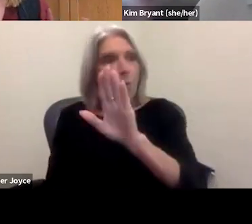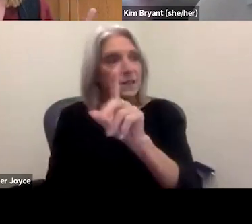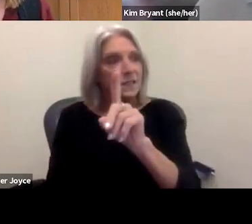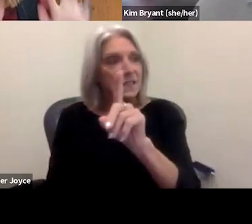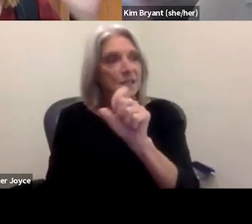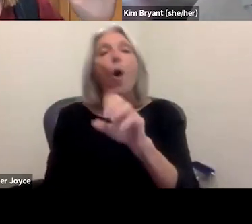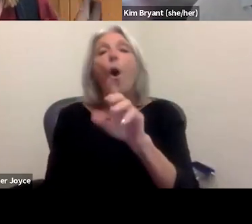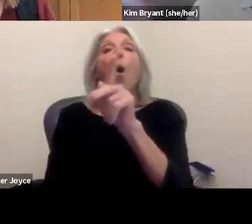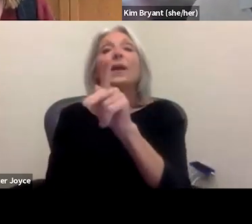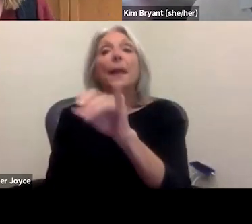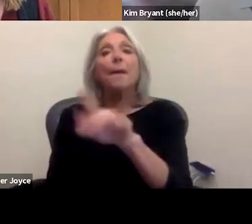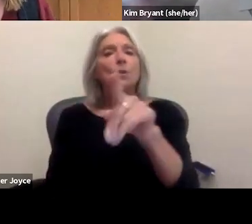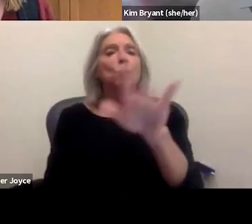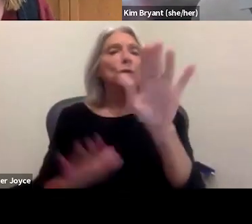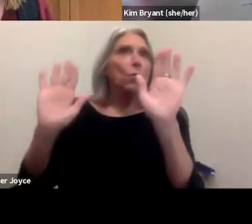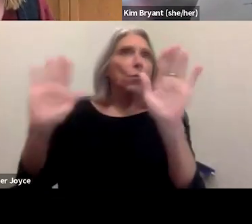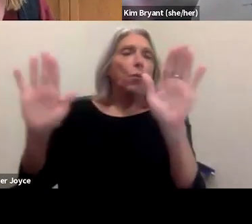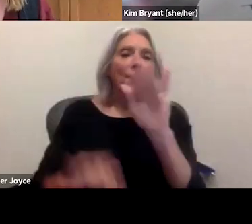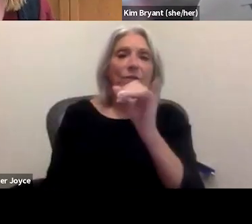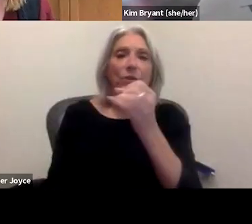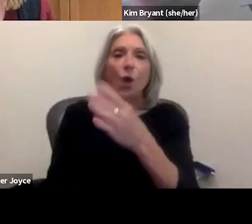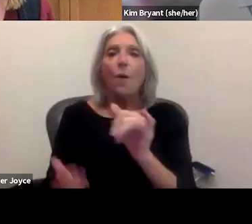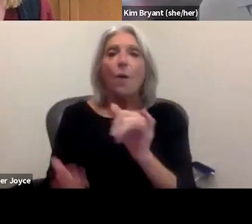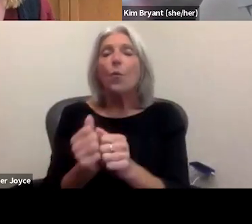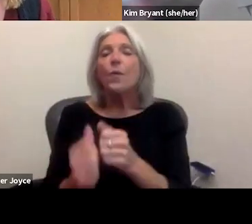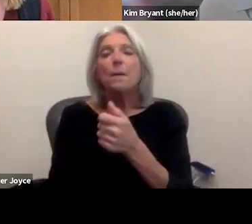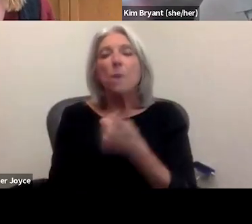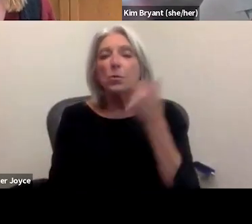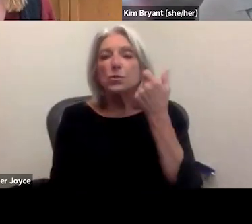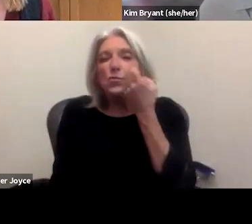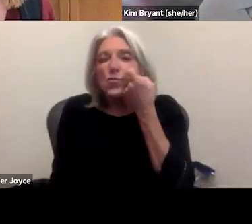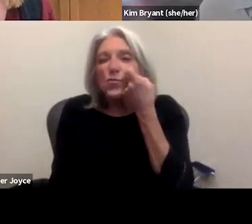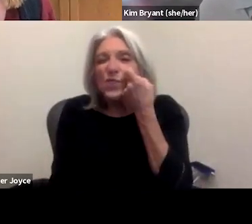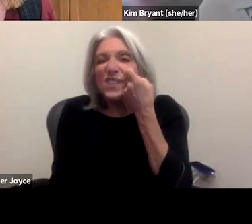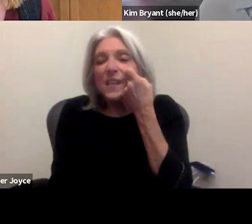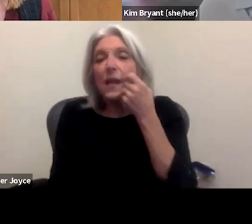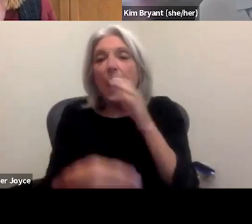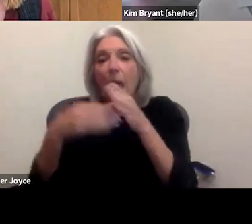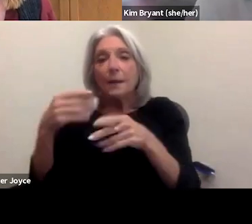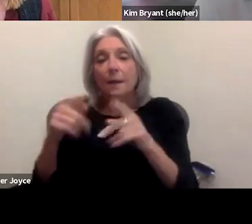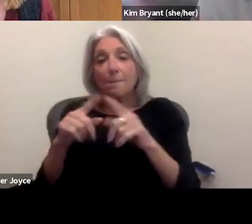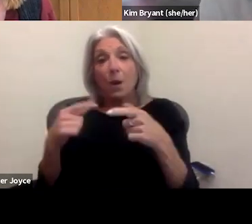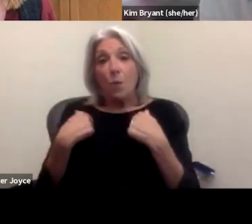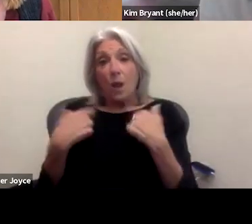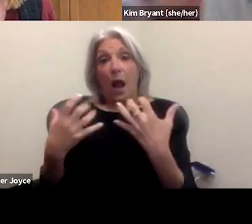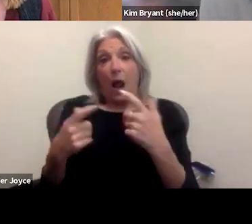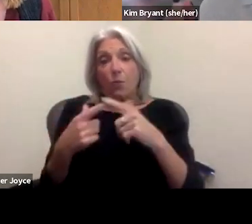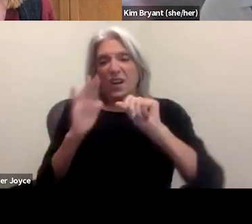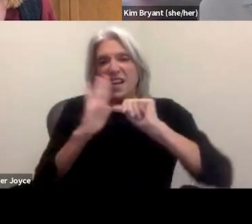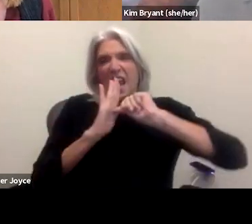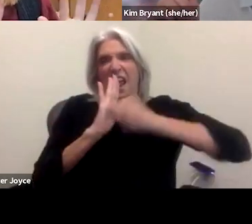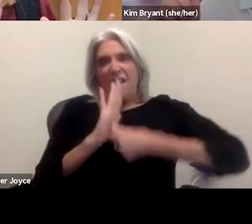You did a fantastic job of covering the most recent end of the eugenics movement, and I want to emphasize, because you did hit on this briefly,